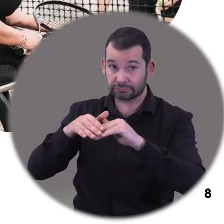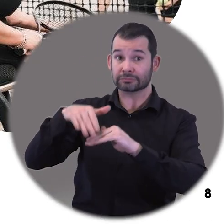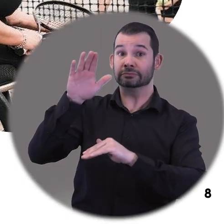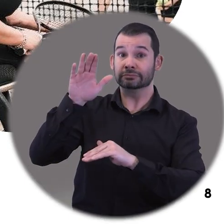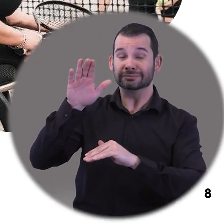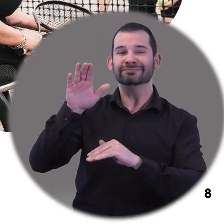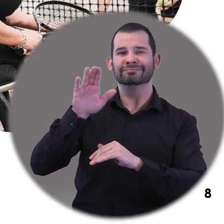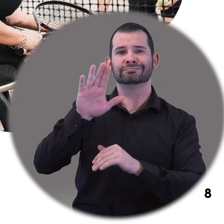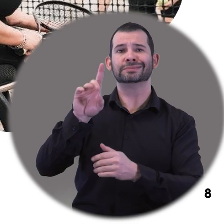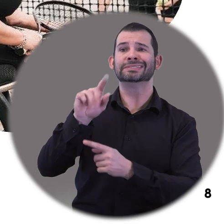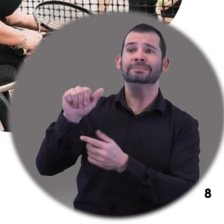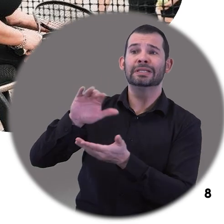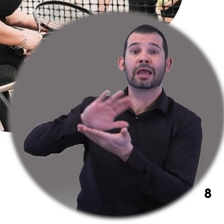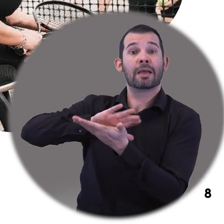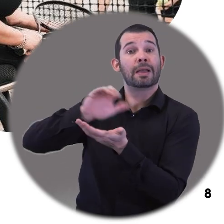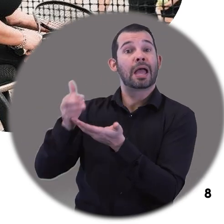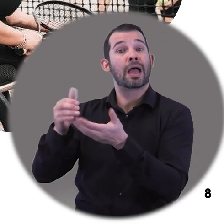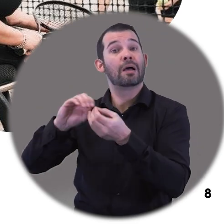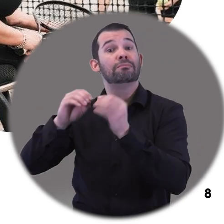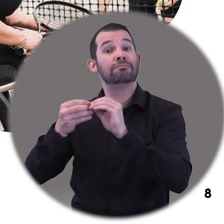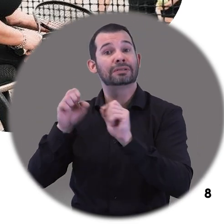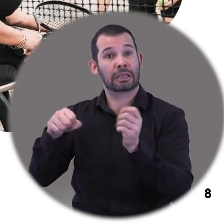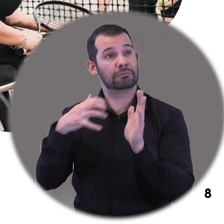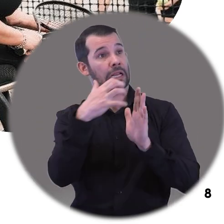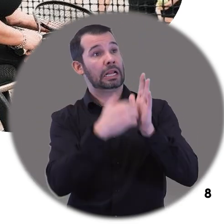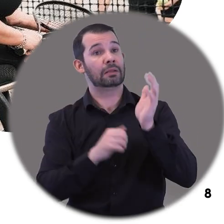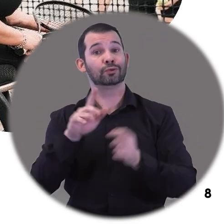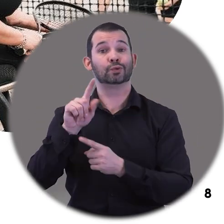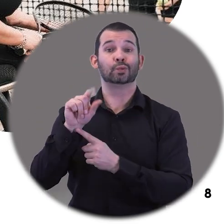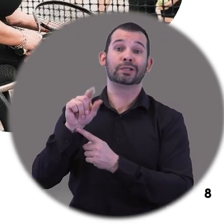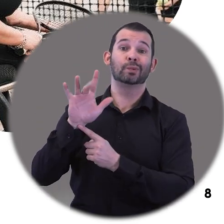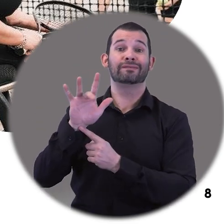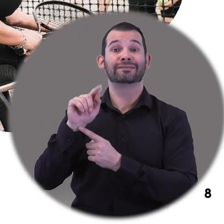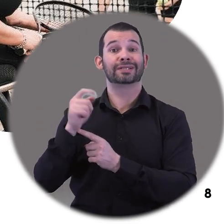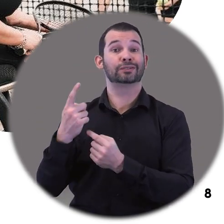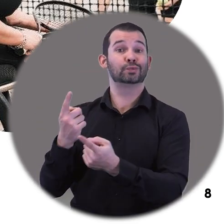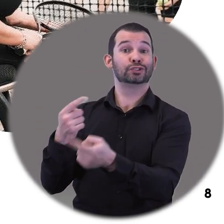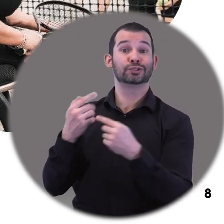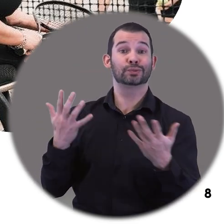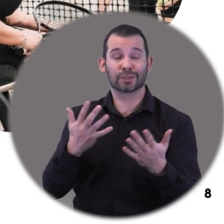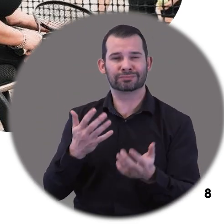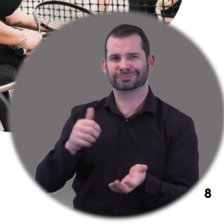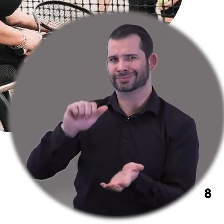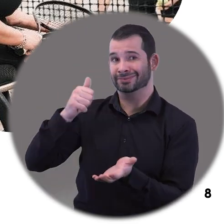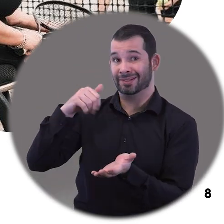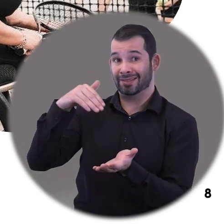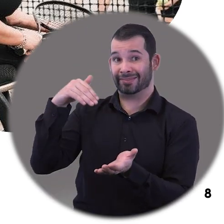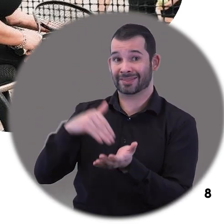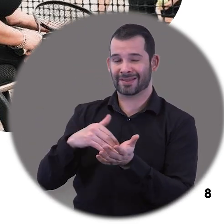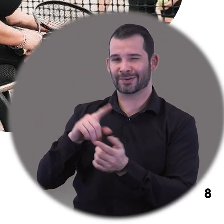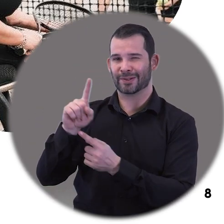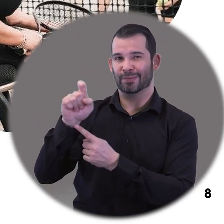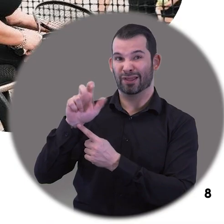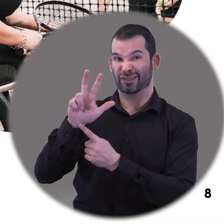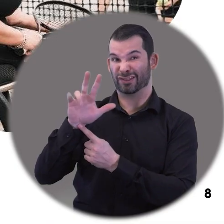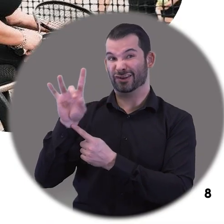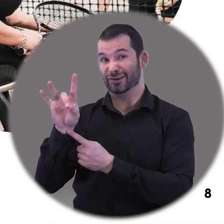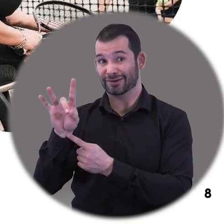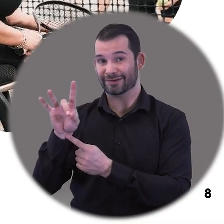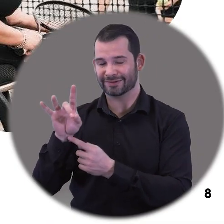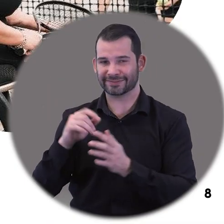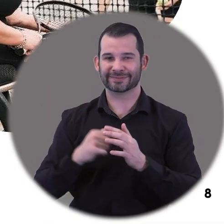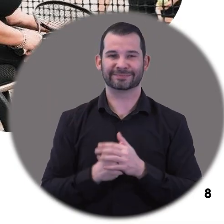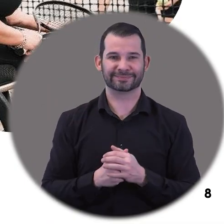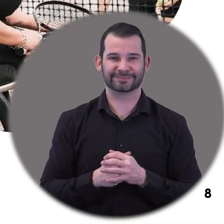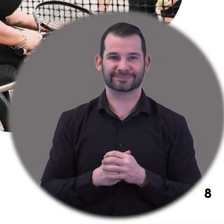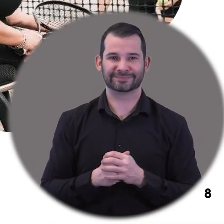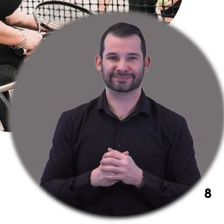the disability amount you can claim on your 2025 tax return is $10,138.